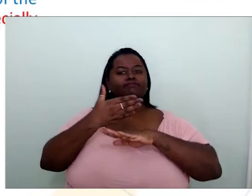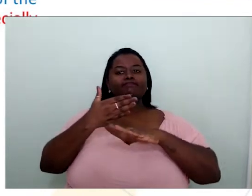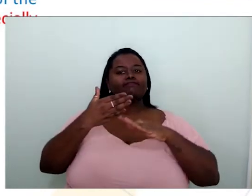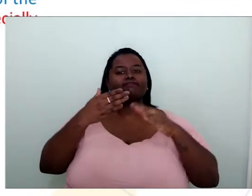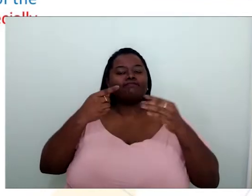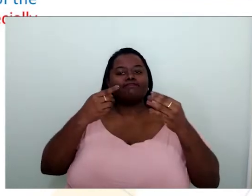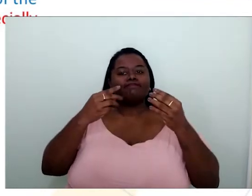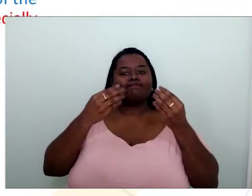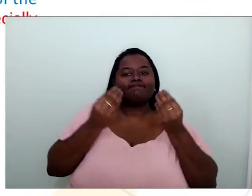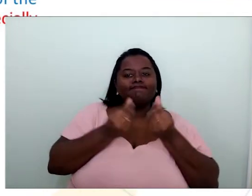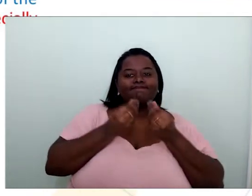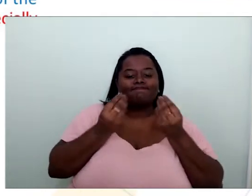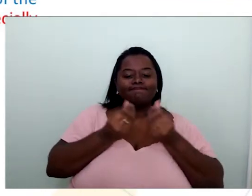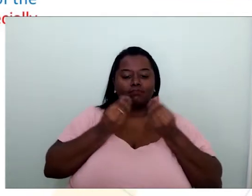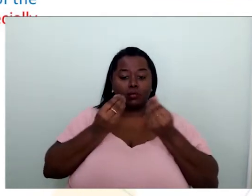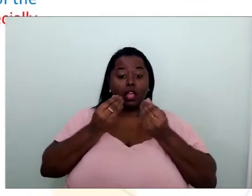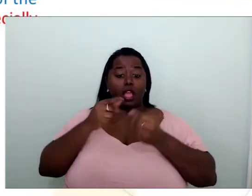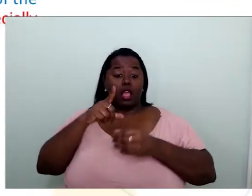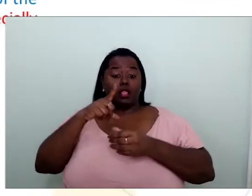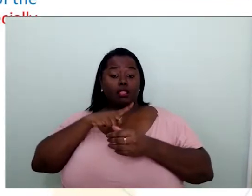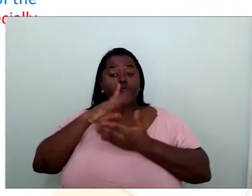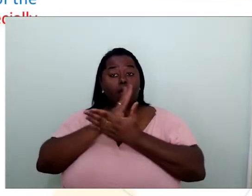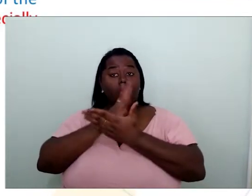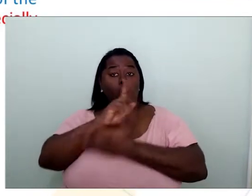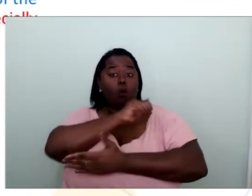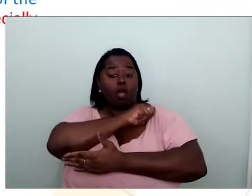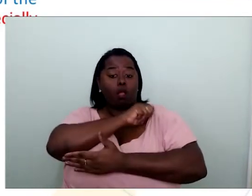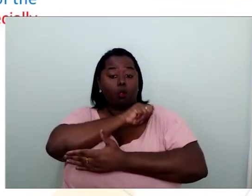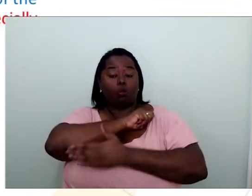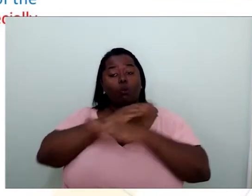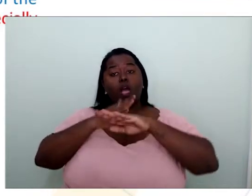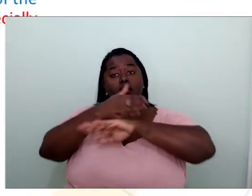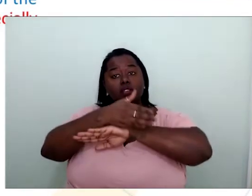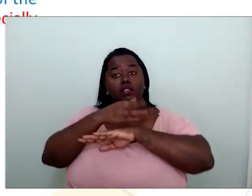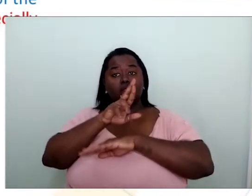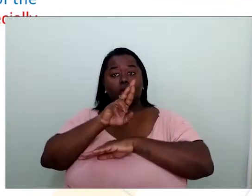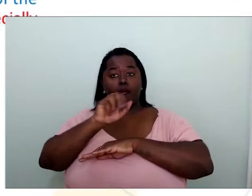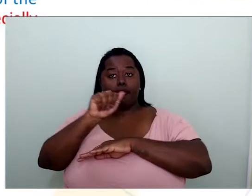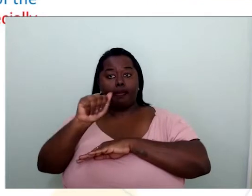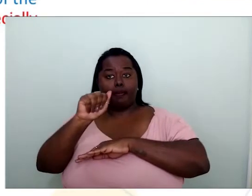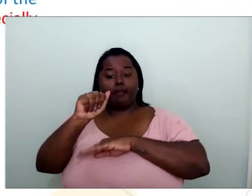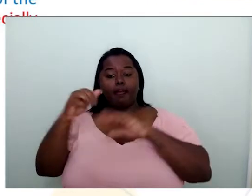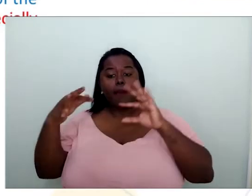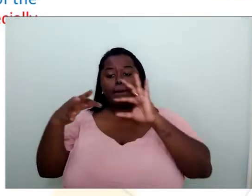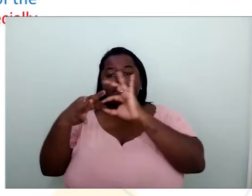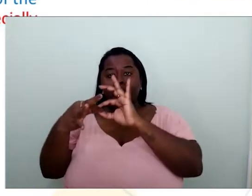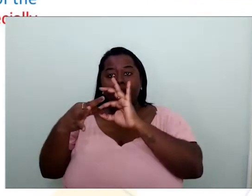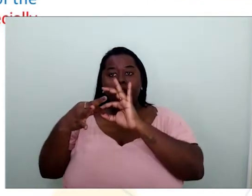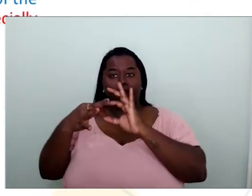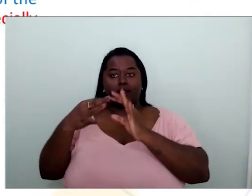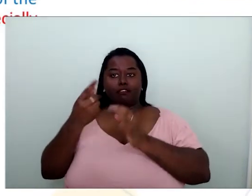our OER is not determined by the cost of the purchase, so not everybody is